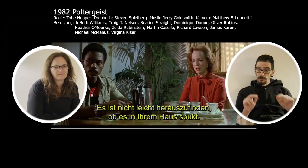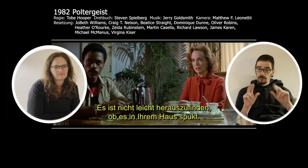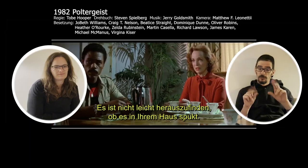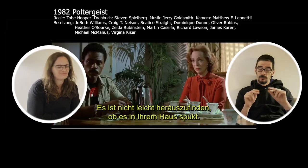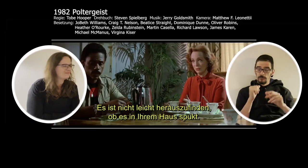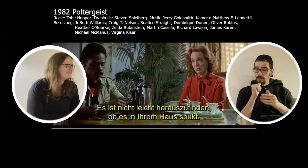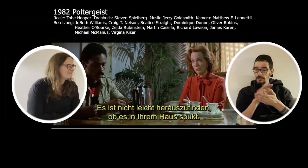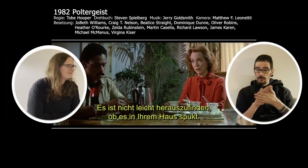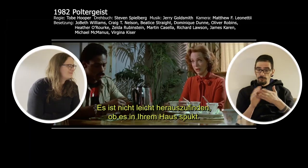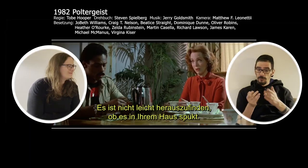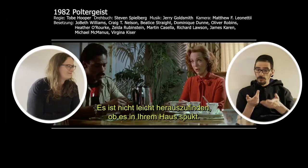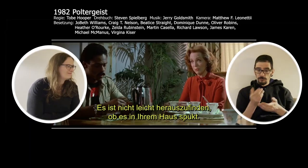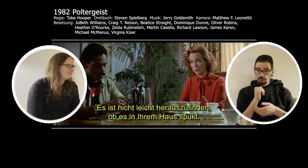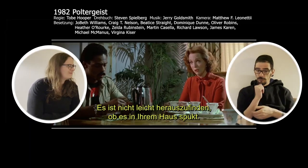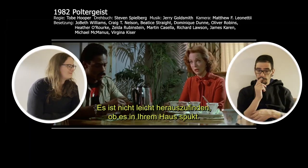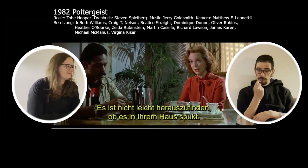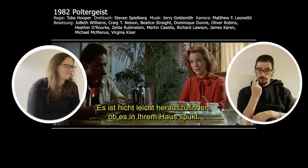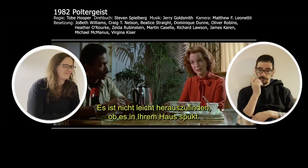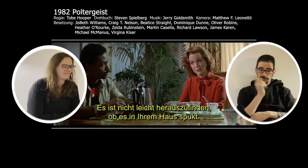That's not exactly an easy problem to solve, is it?